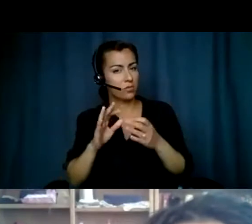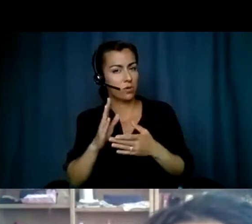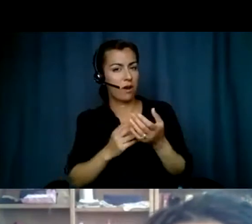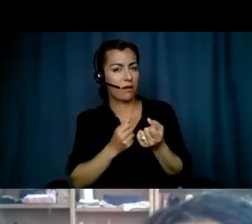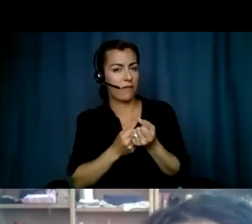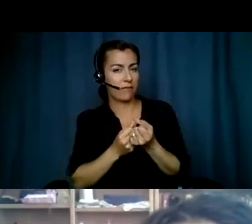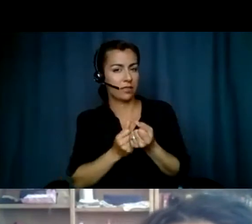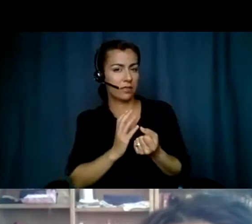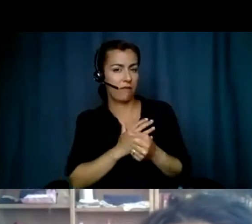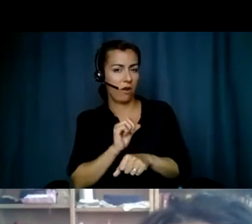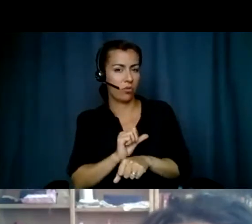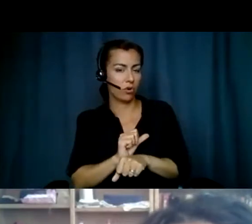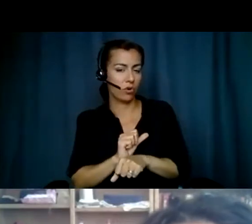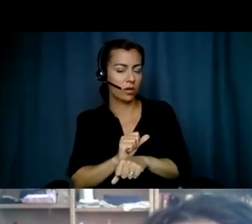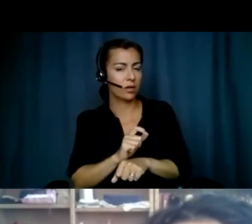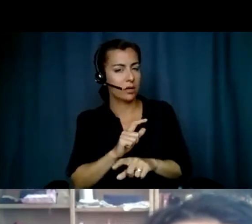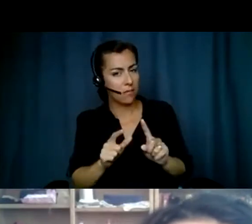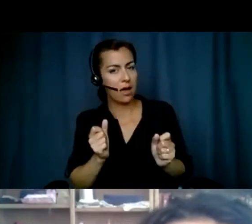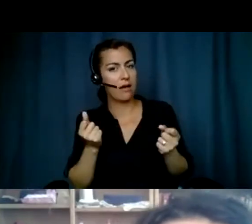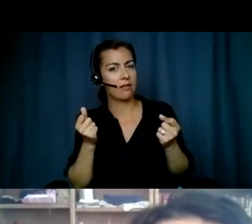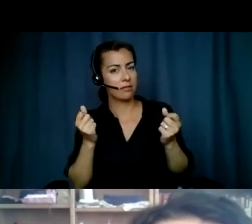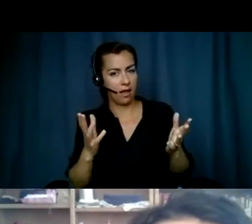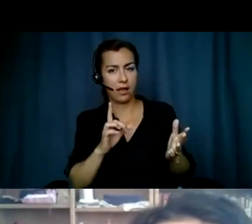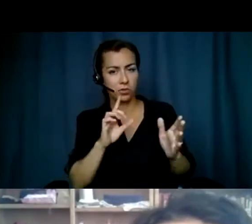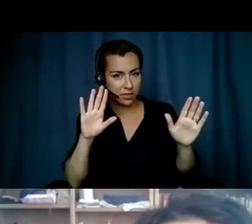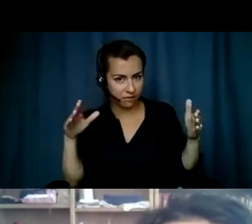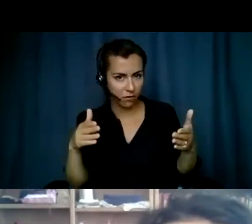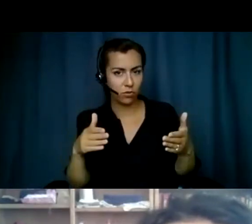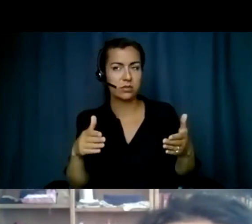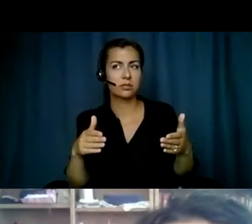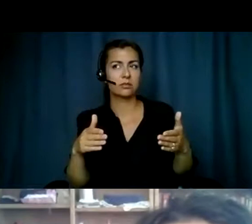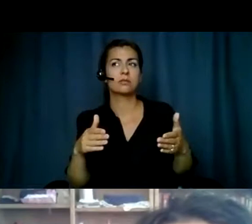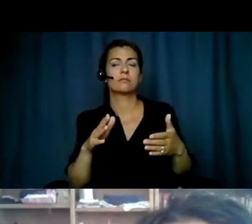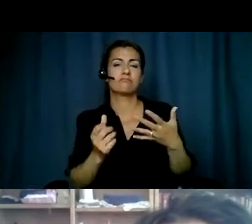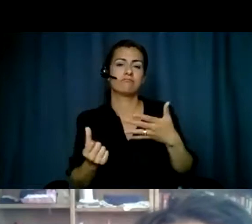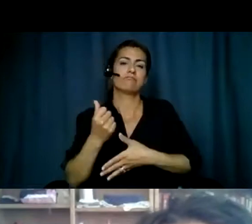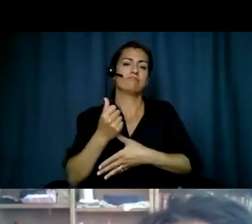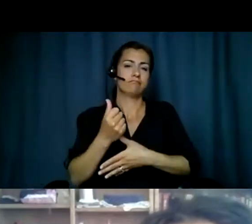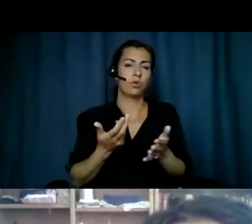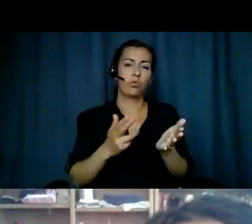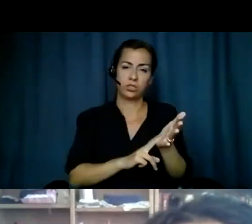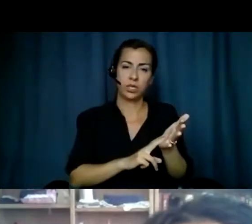be elected office. Does that make sense?